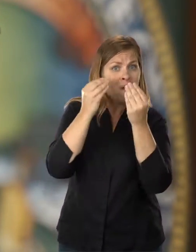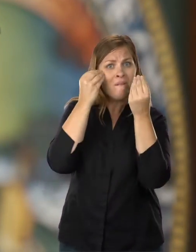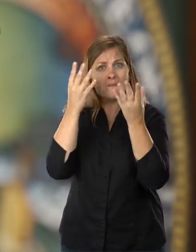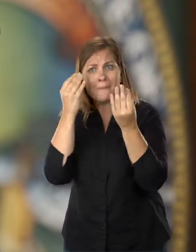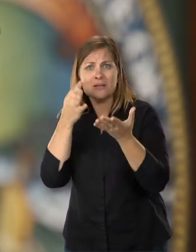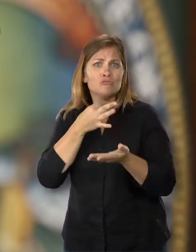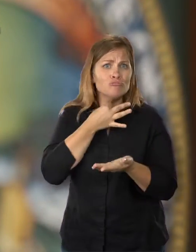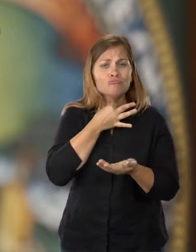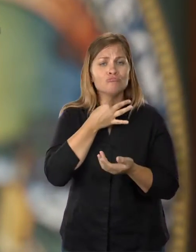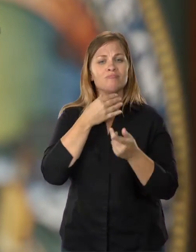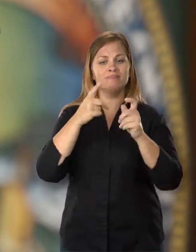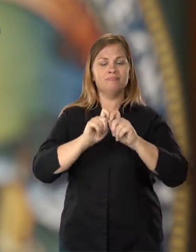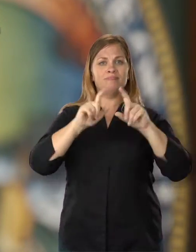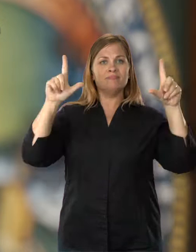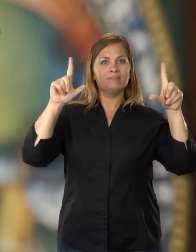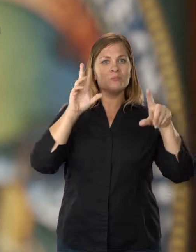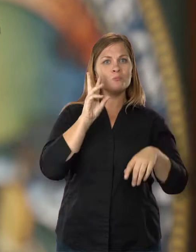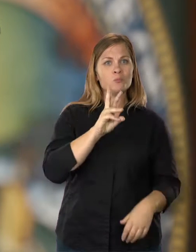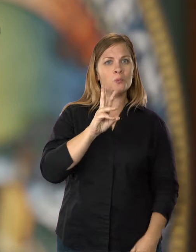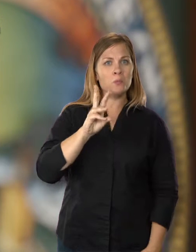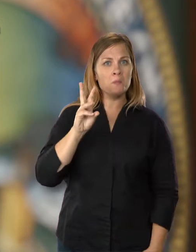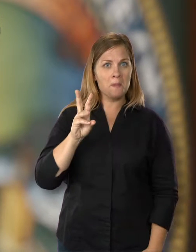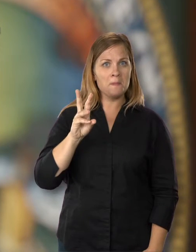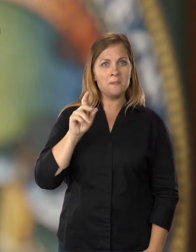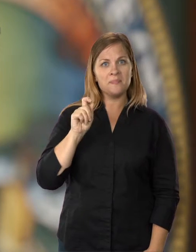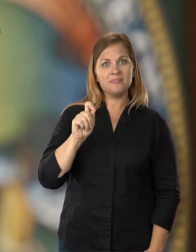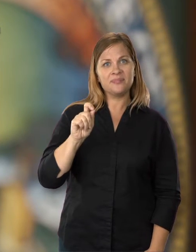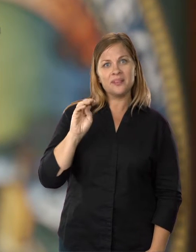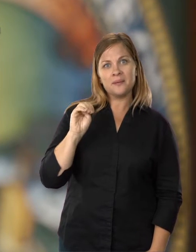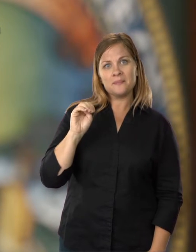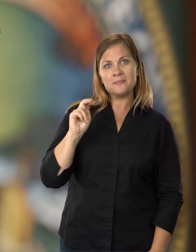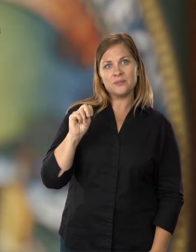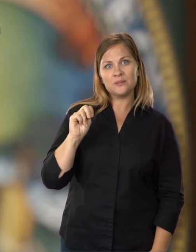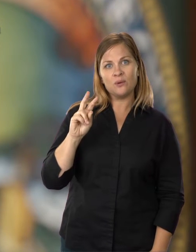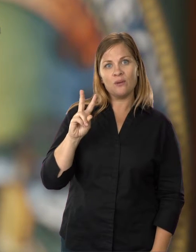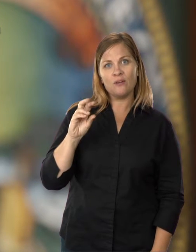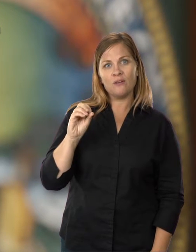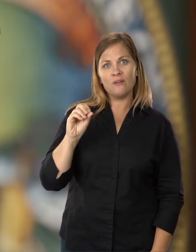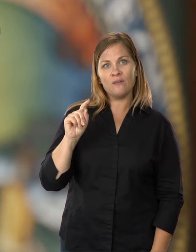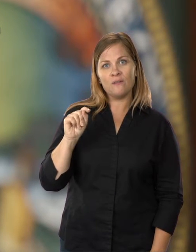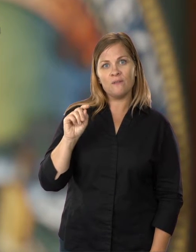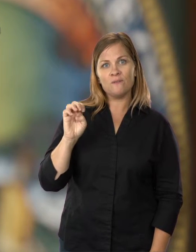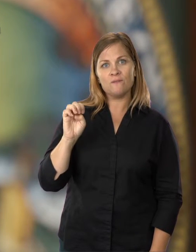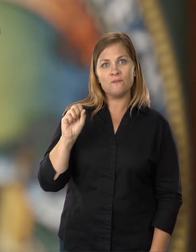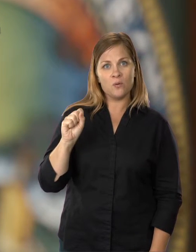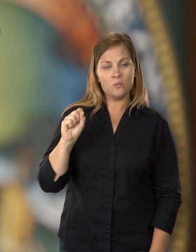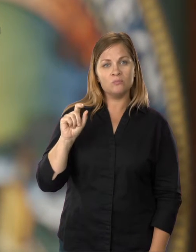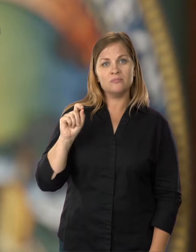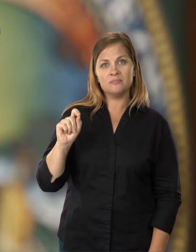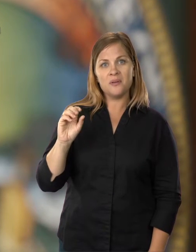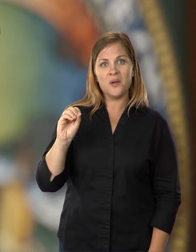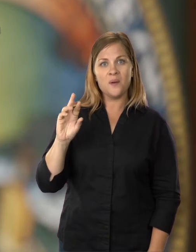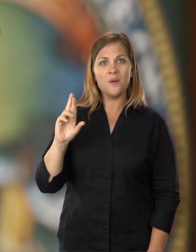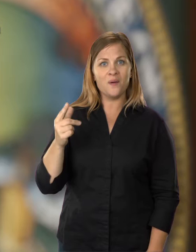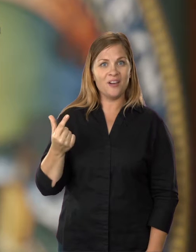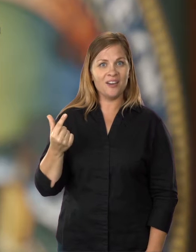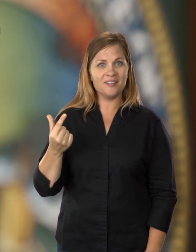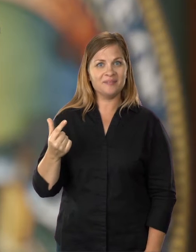For more information, go to www.mnvotes.org.